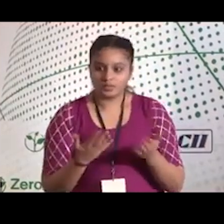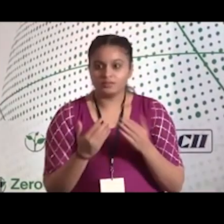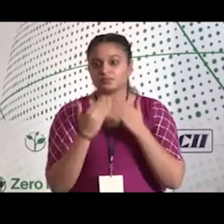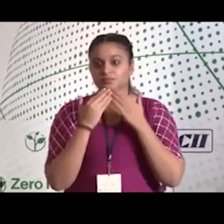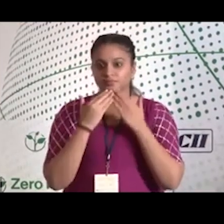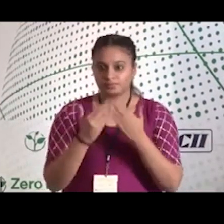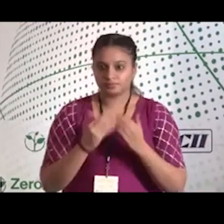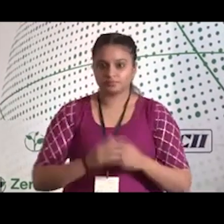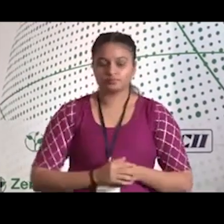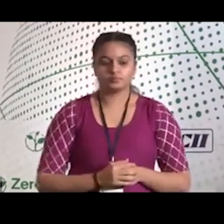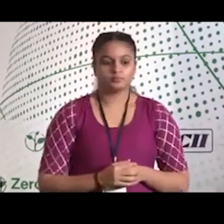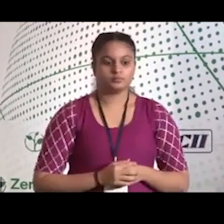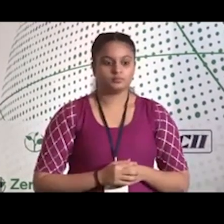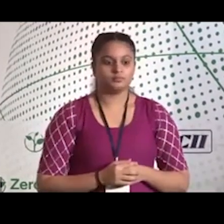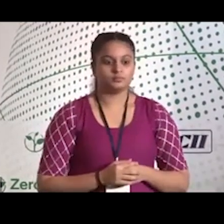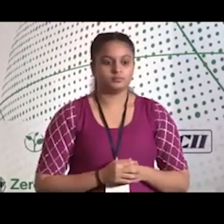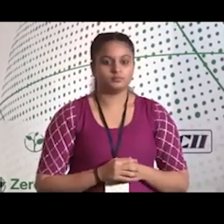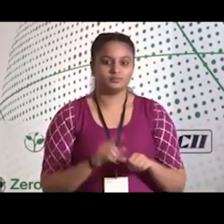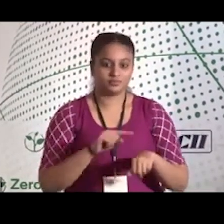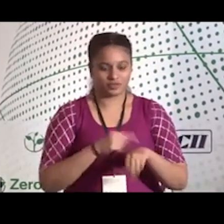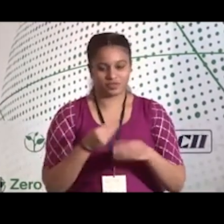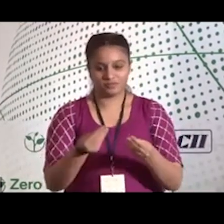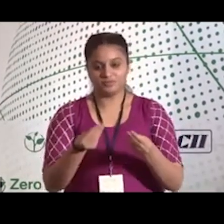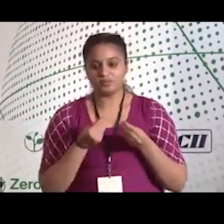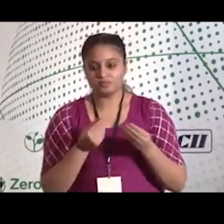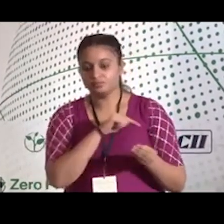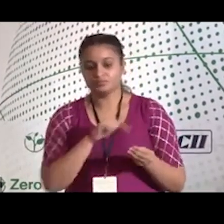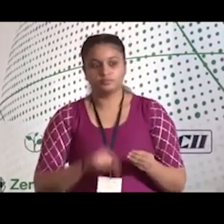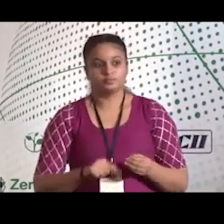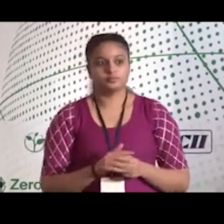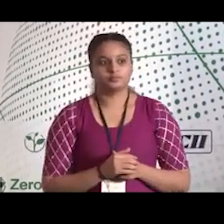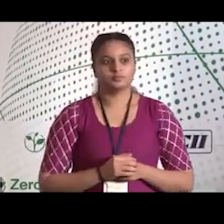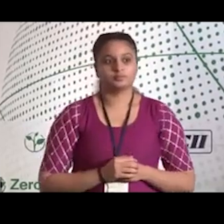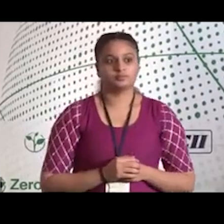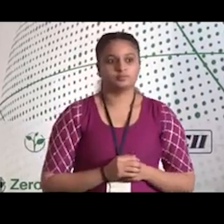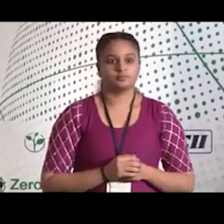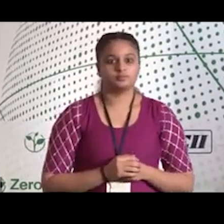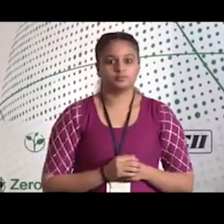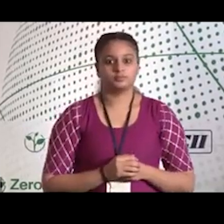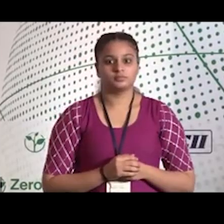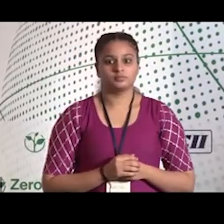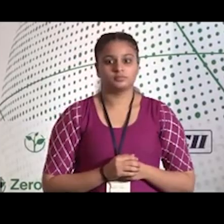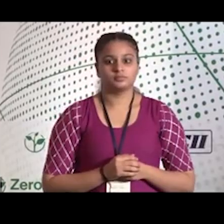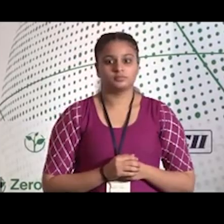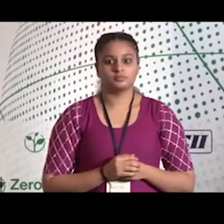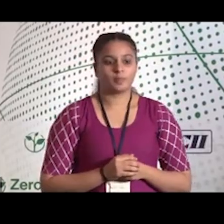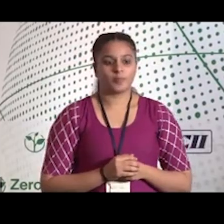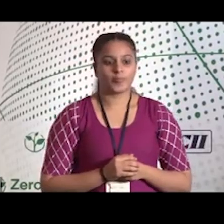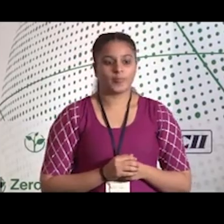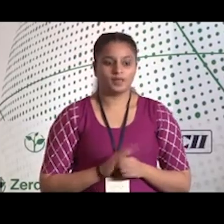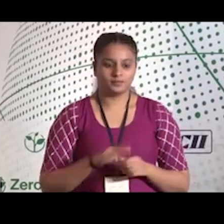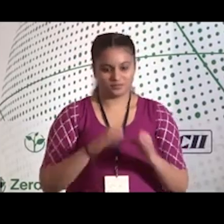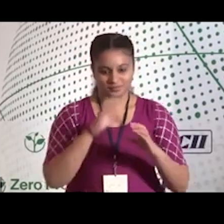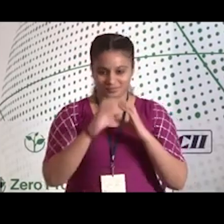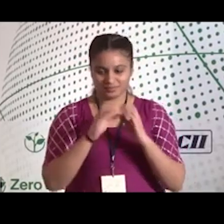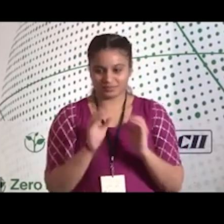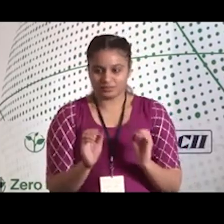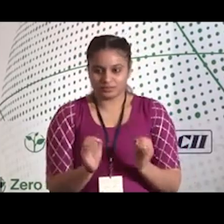And also this year, project fit the opportunity. And so coming from the and then we have this